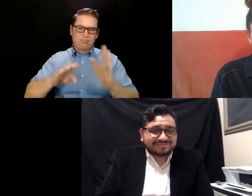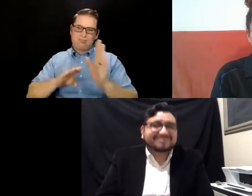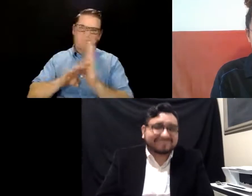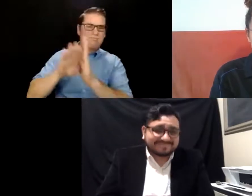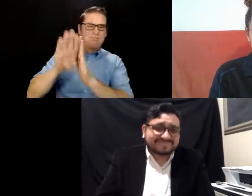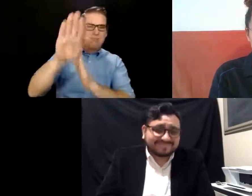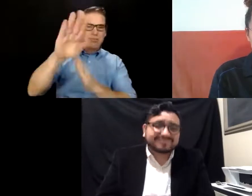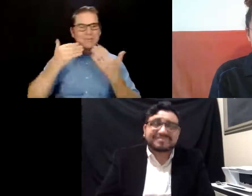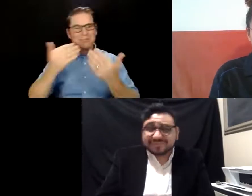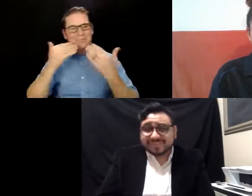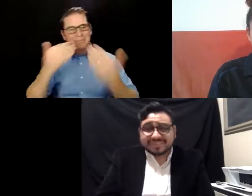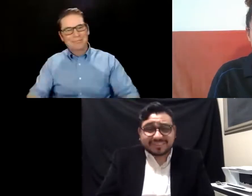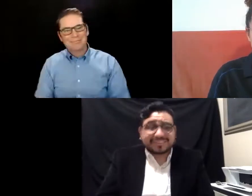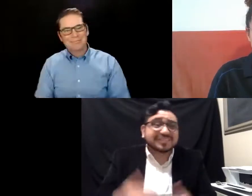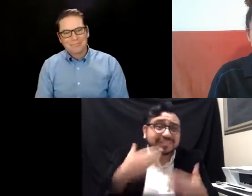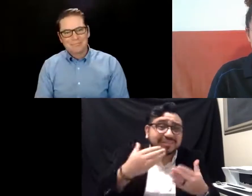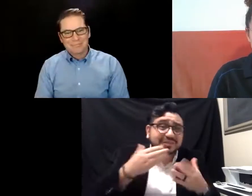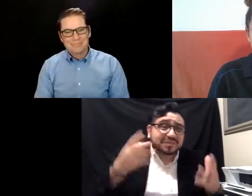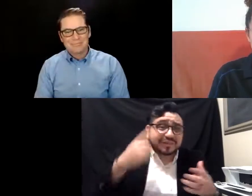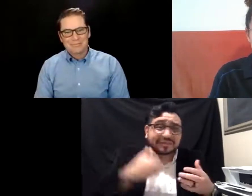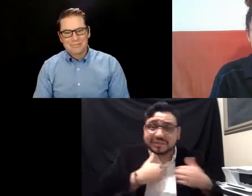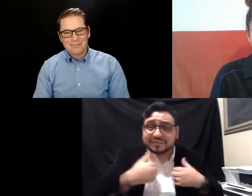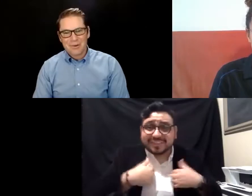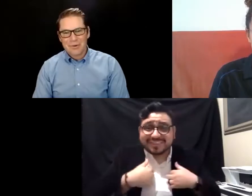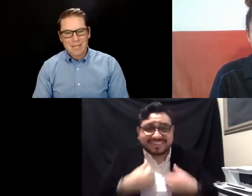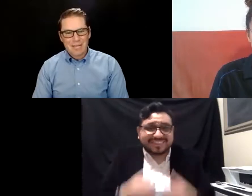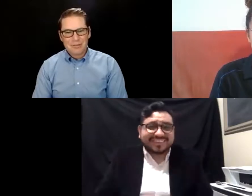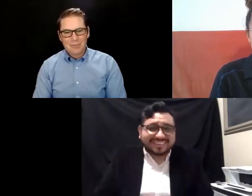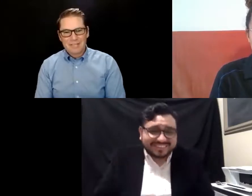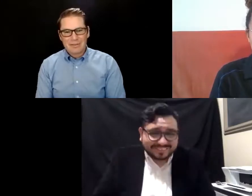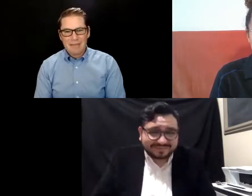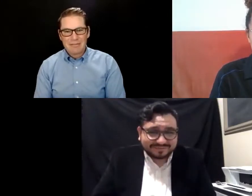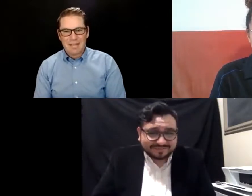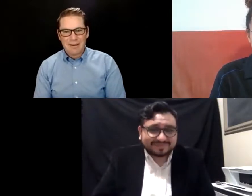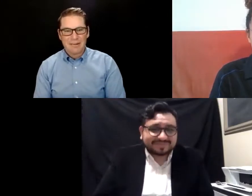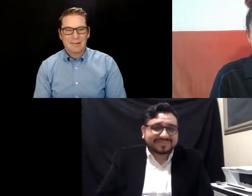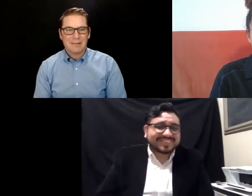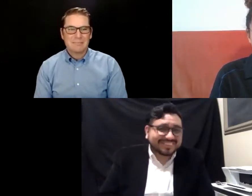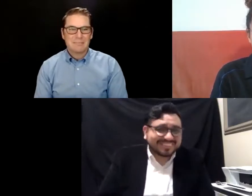Oh, thank you so much for having me here.